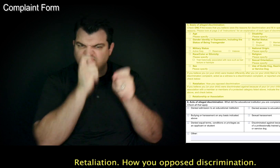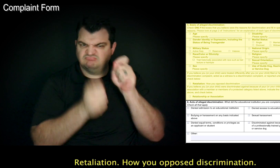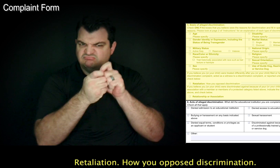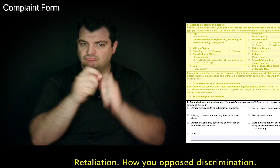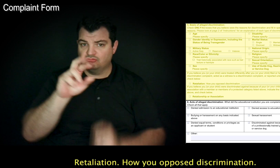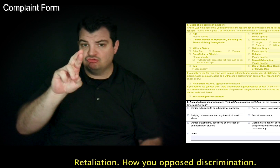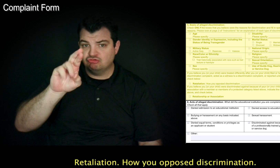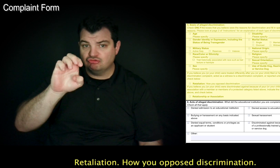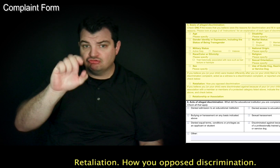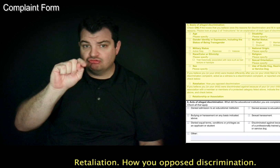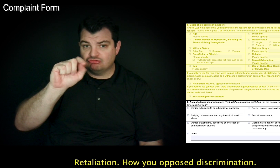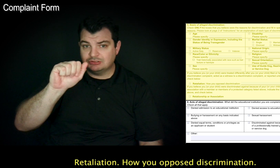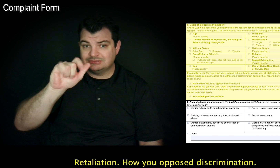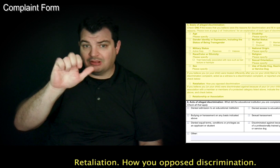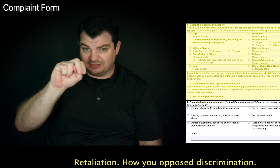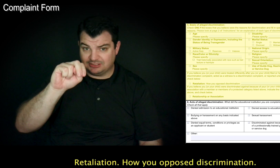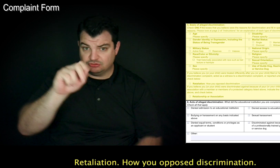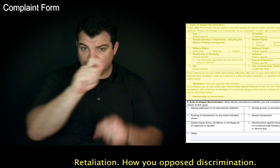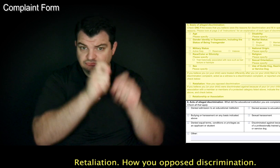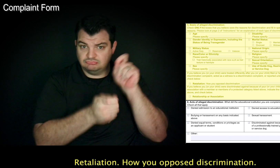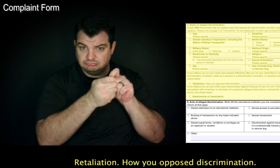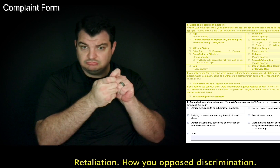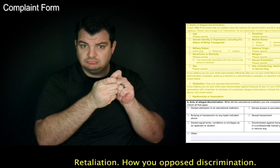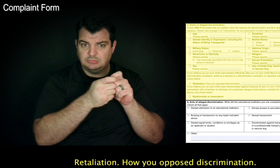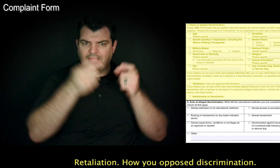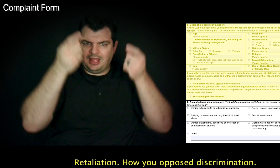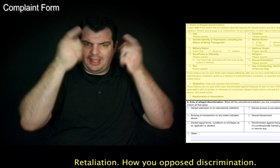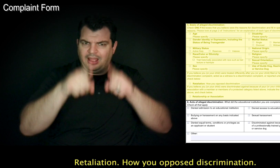Retaliation. How you opposed discrimination.